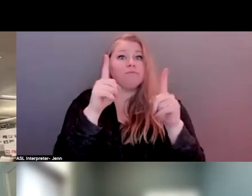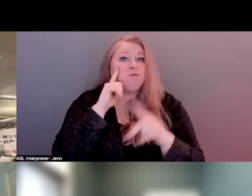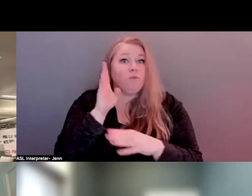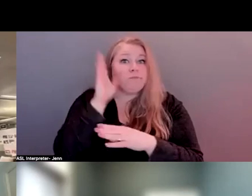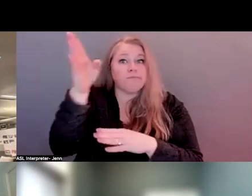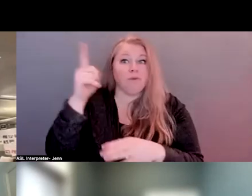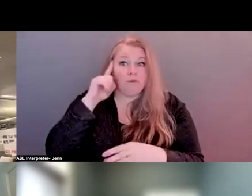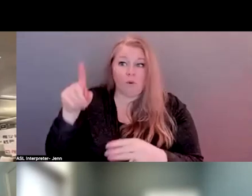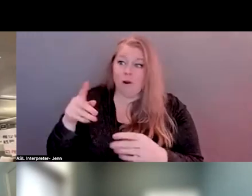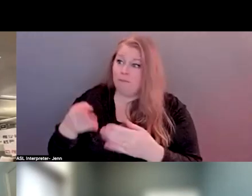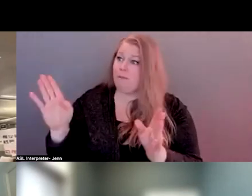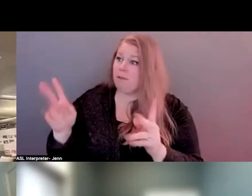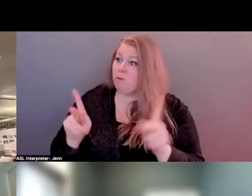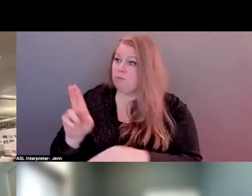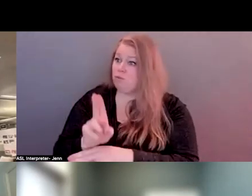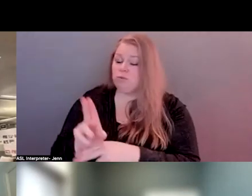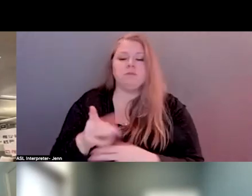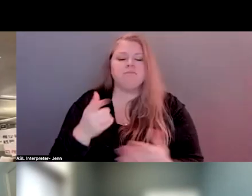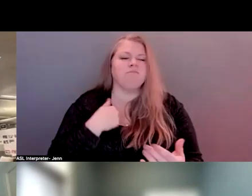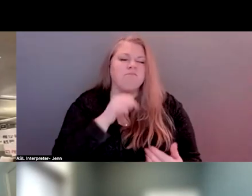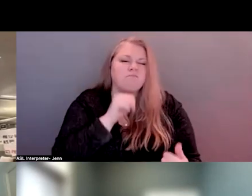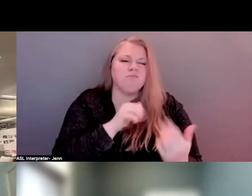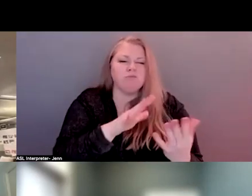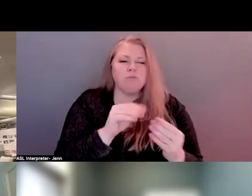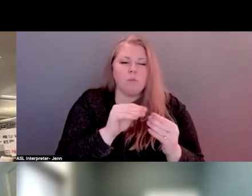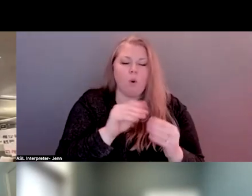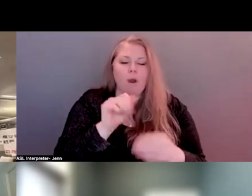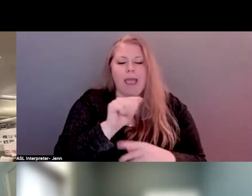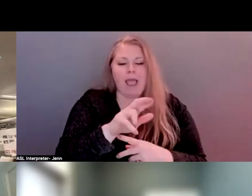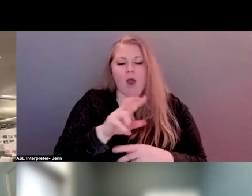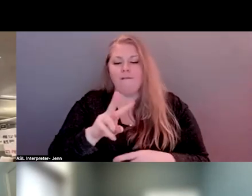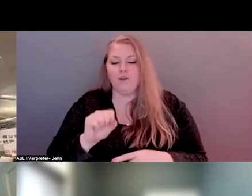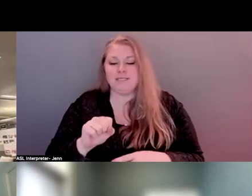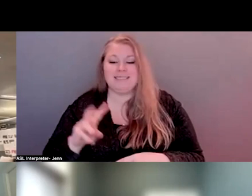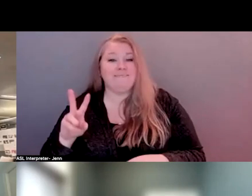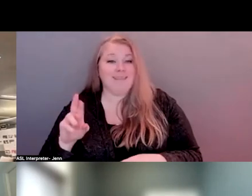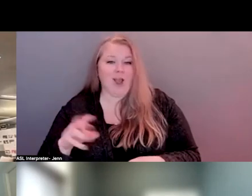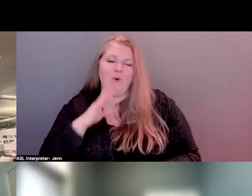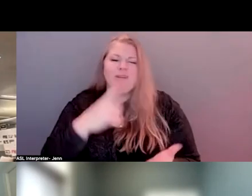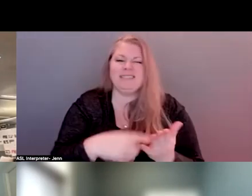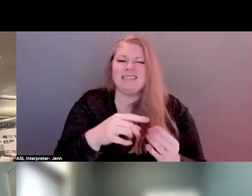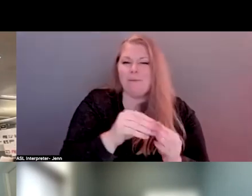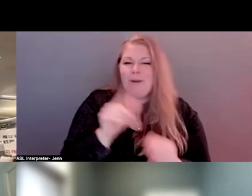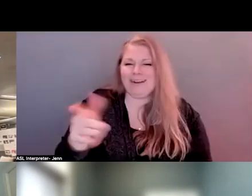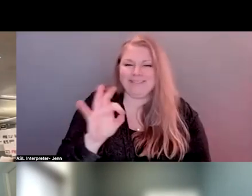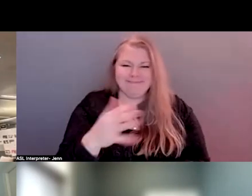We'll talk a little bit more. I wanted to address the questions of AR vs. VR but we'll get to that in a bit. Thanks. >>CHRISTINE HEMPHILL: